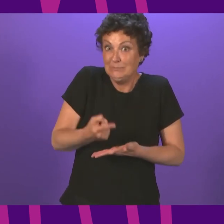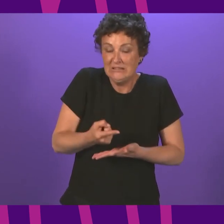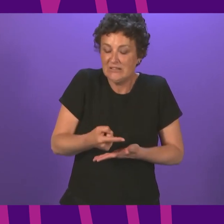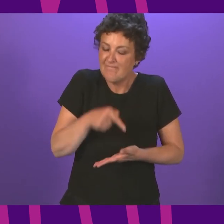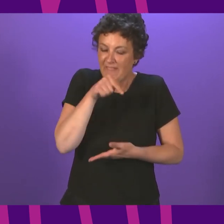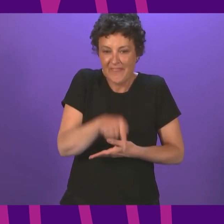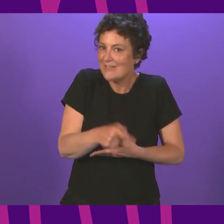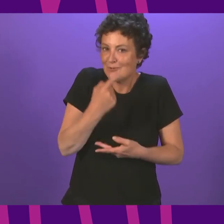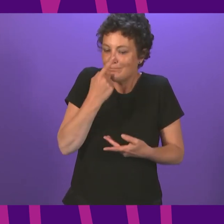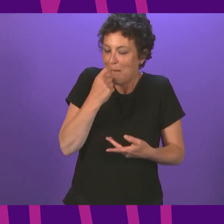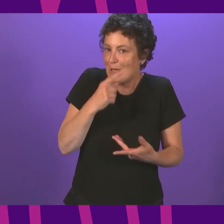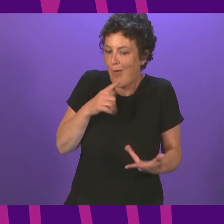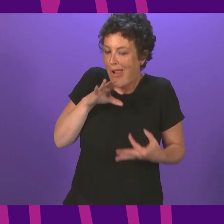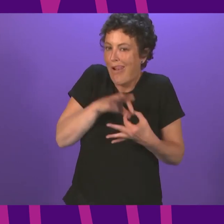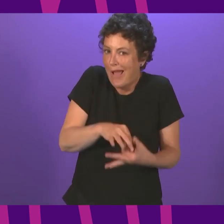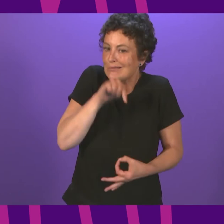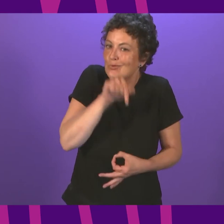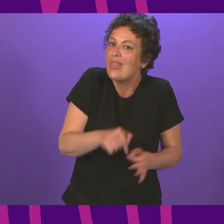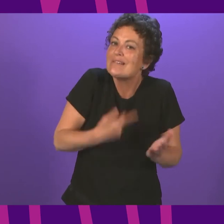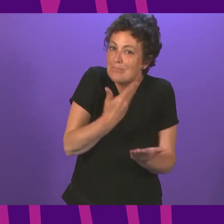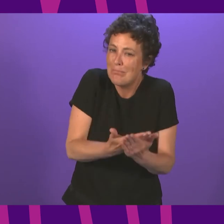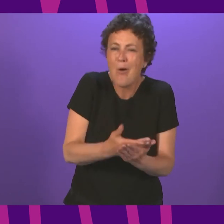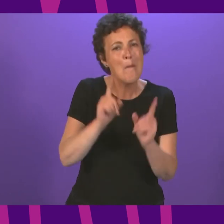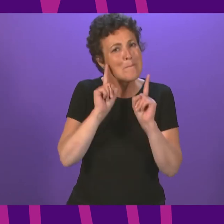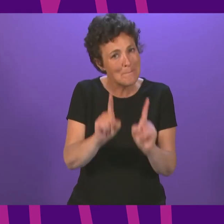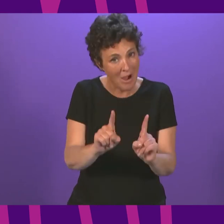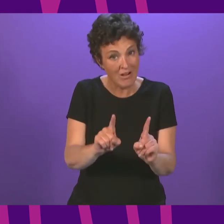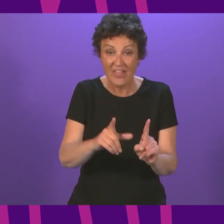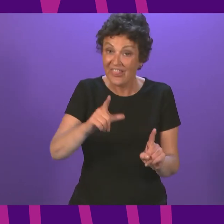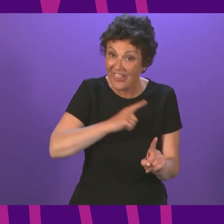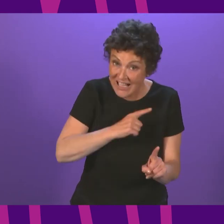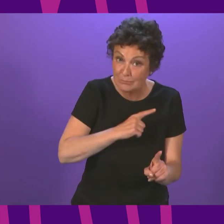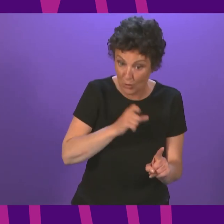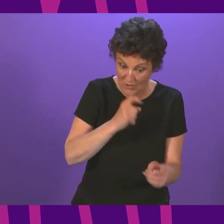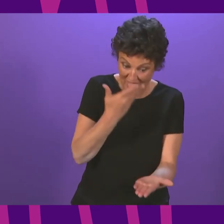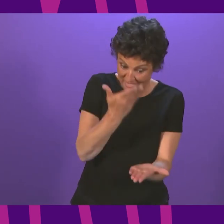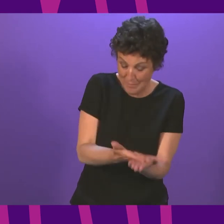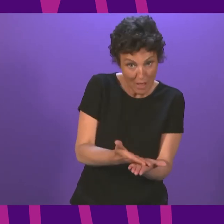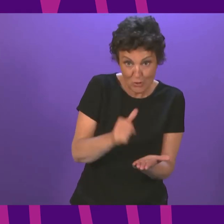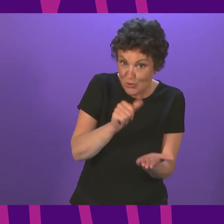outwith the reporting mechanisms of the bill, but that is largely because of the limited scope of the bill in the first place.